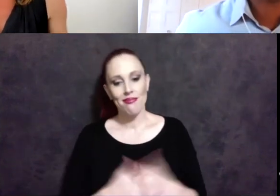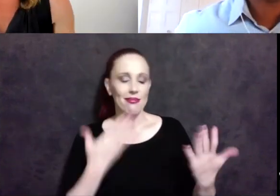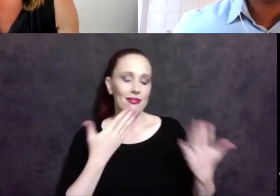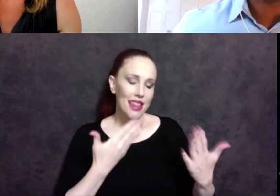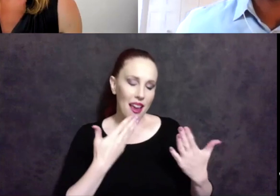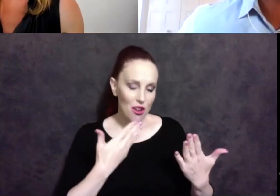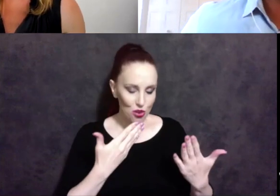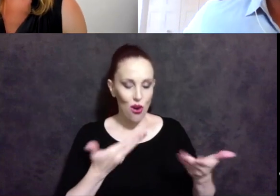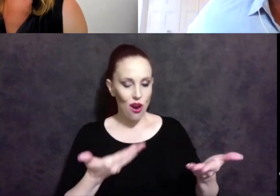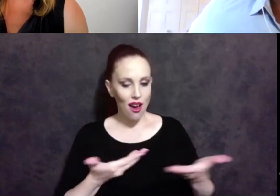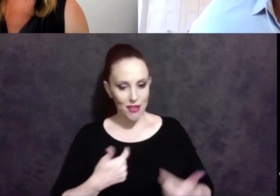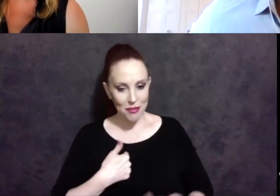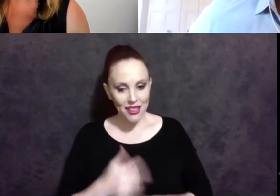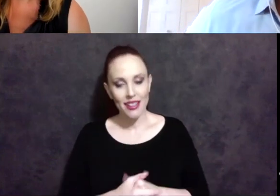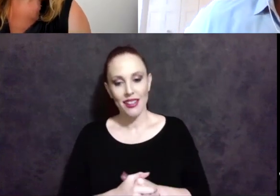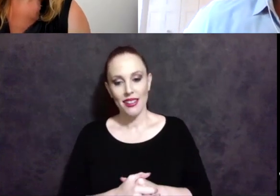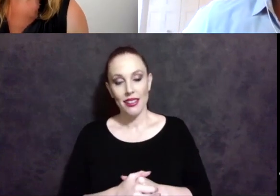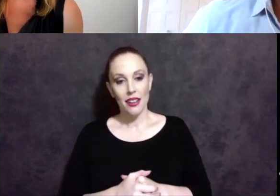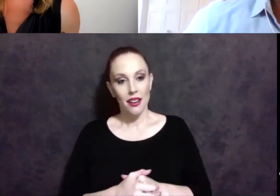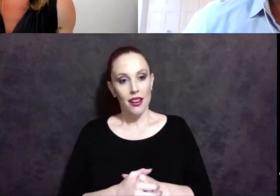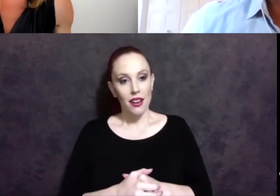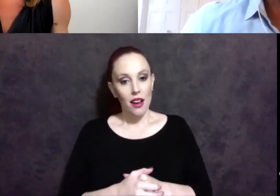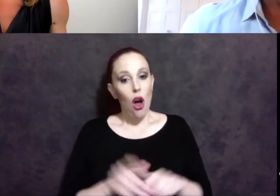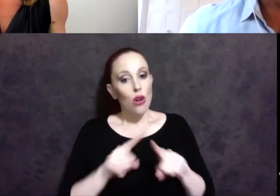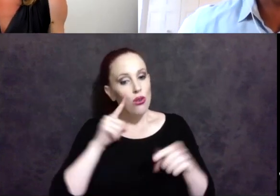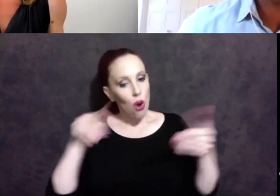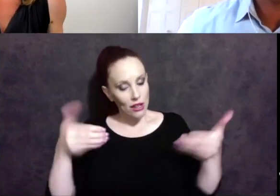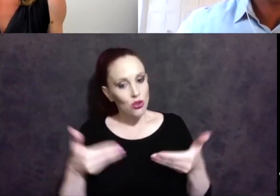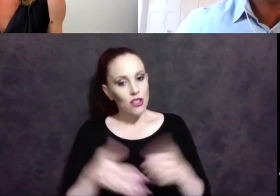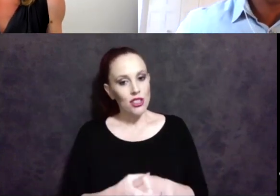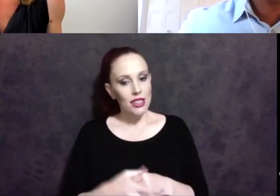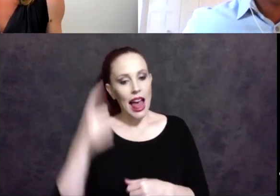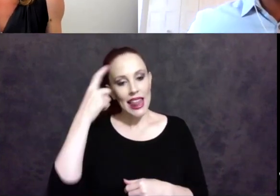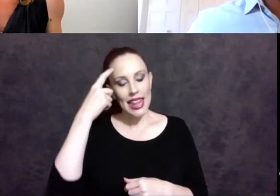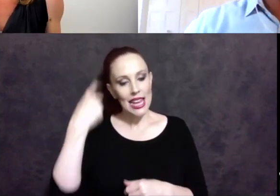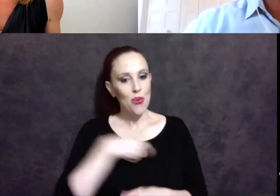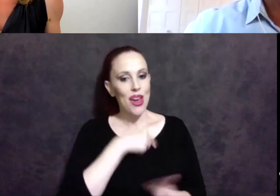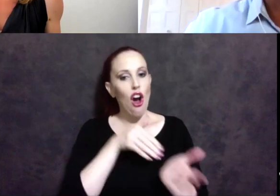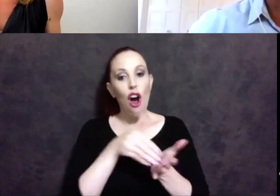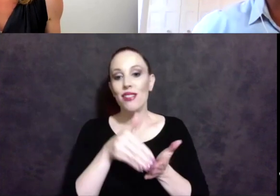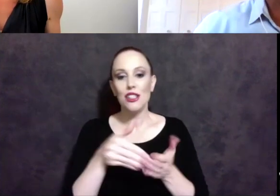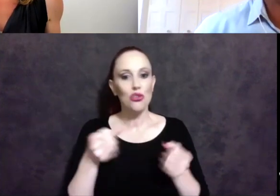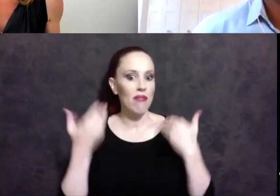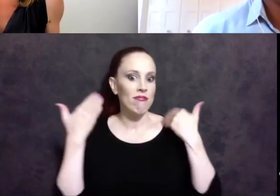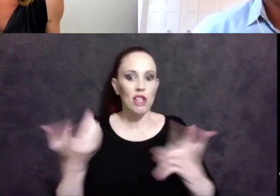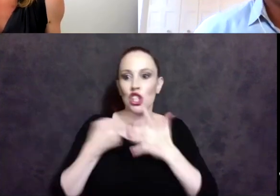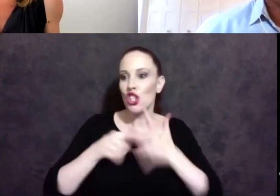me, and also for that introduction. I think we often just try to jump into things without